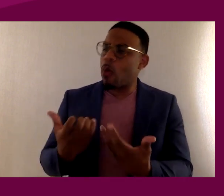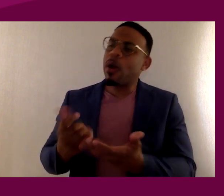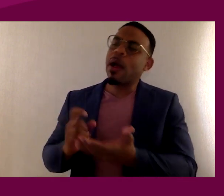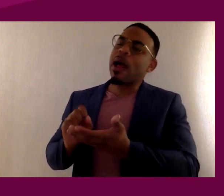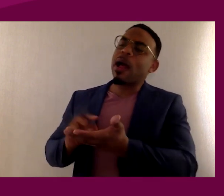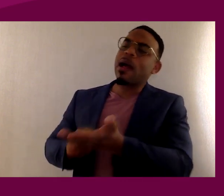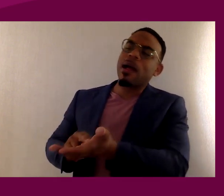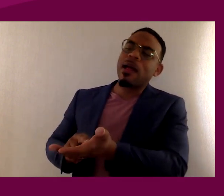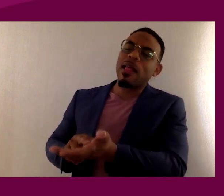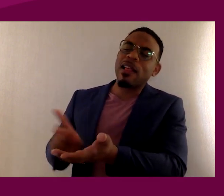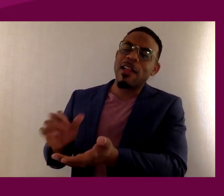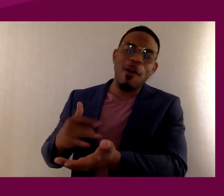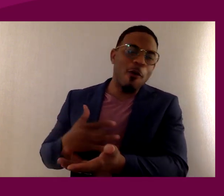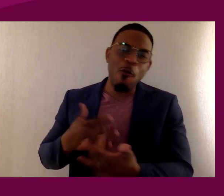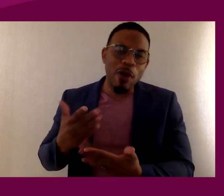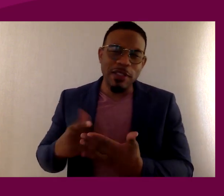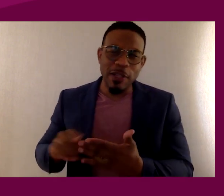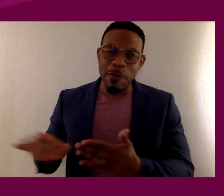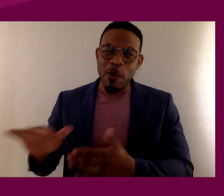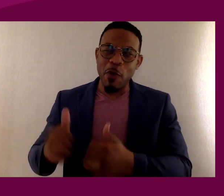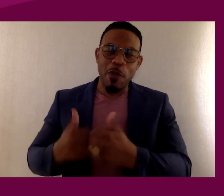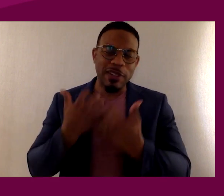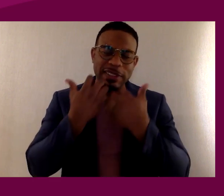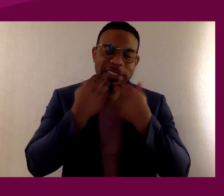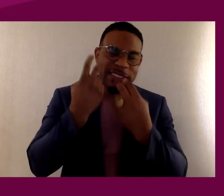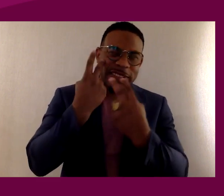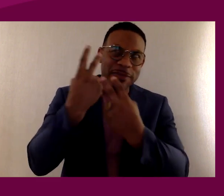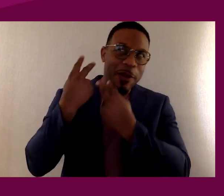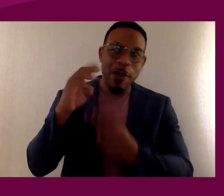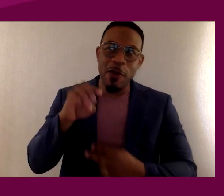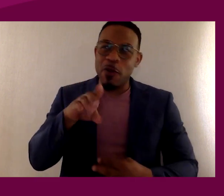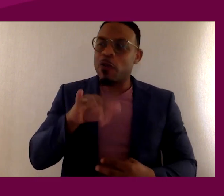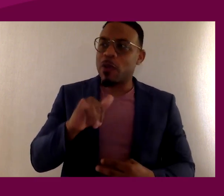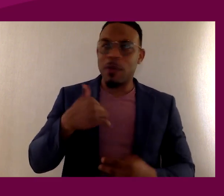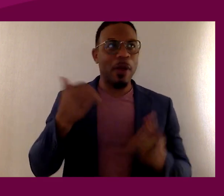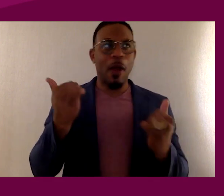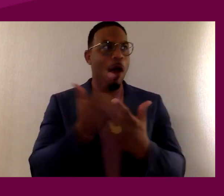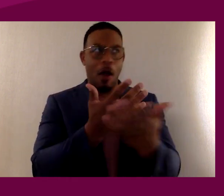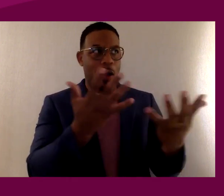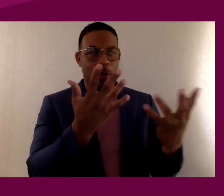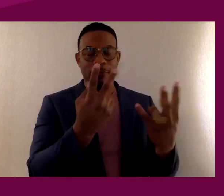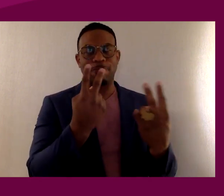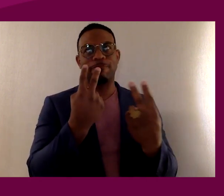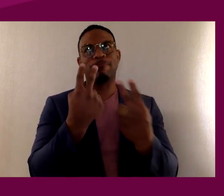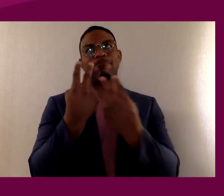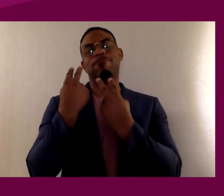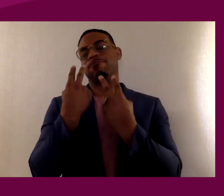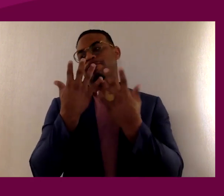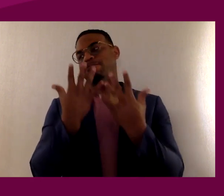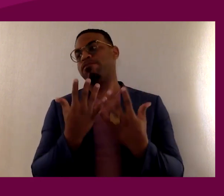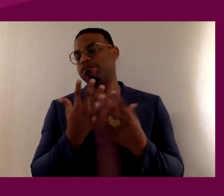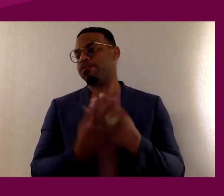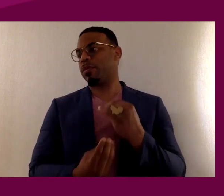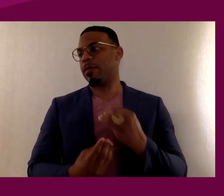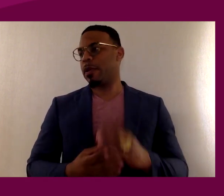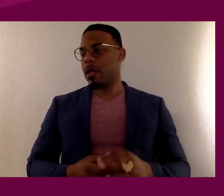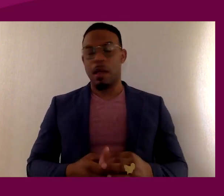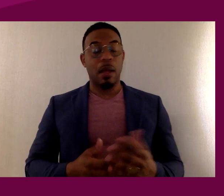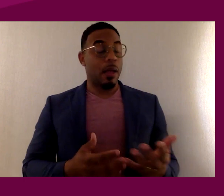with her over the years, so I wanted to ask you, what are some of your most cherished memories of Judy as we all mourn her passing? Bruce Curtis: